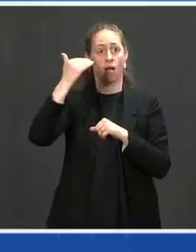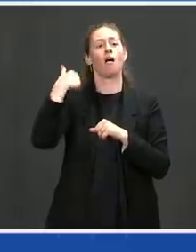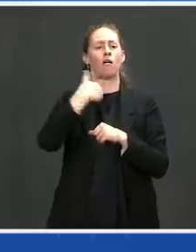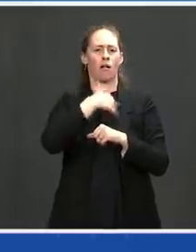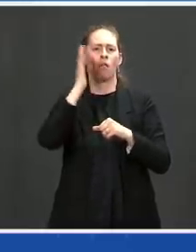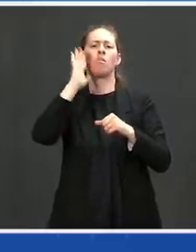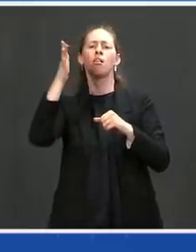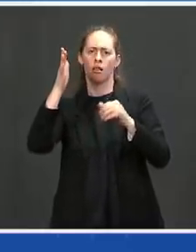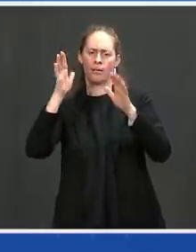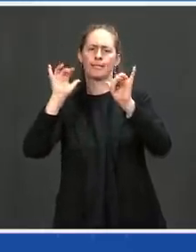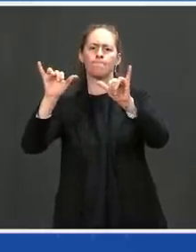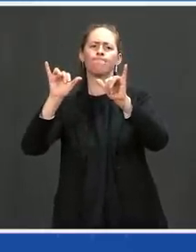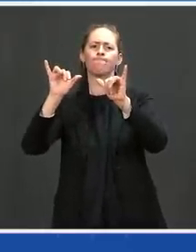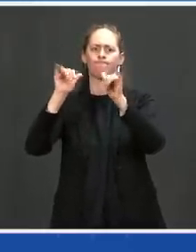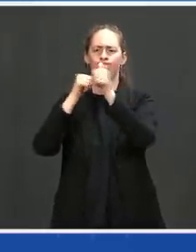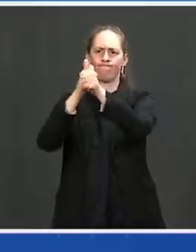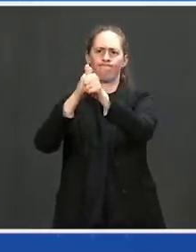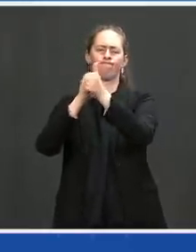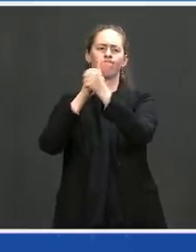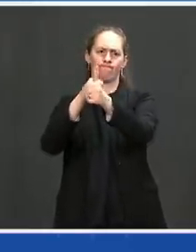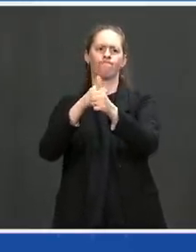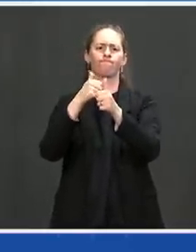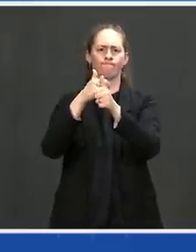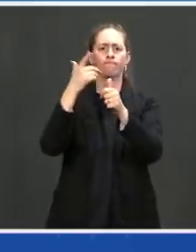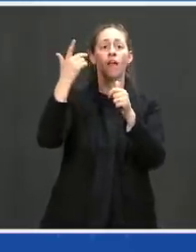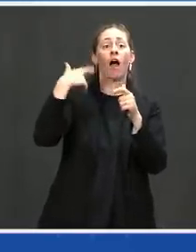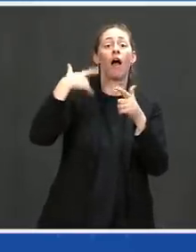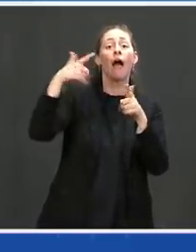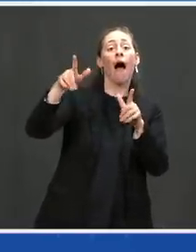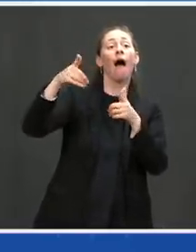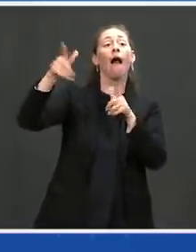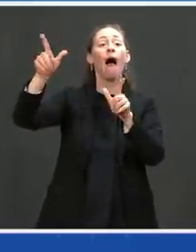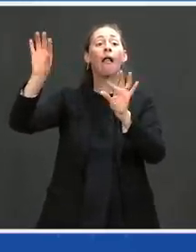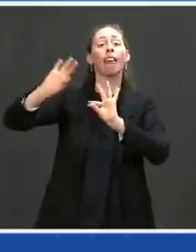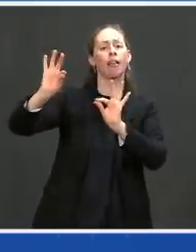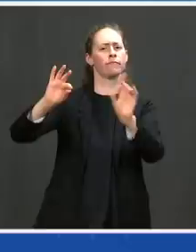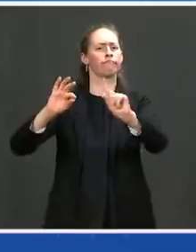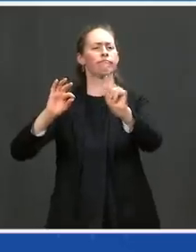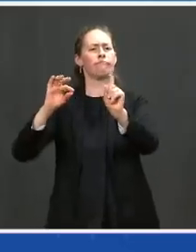But I'm also prepared for some form of diplomacy,